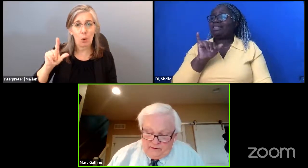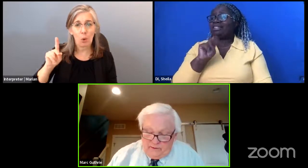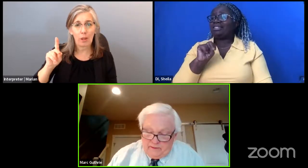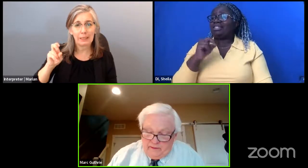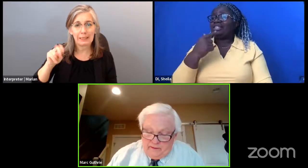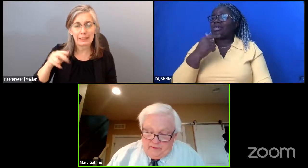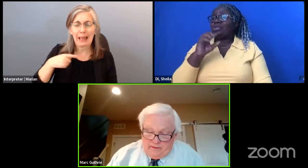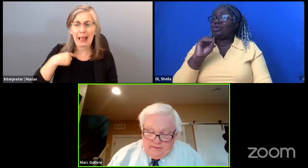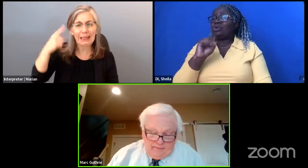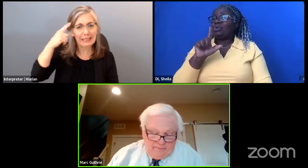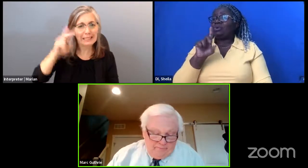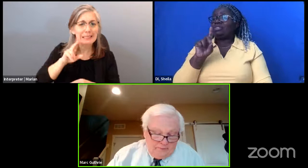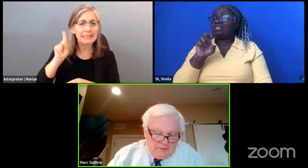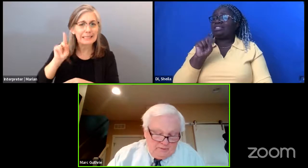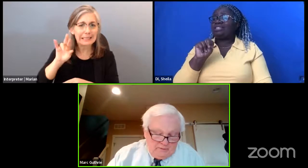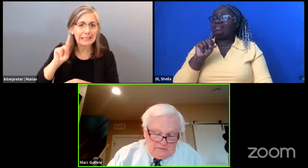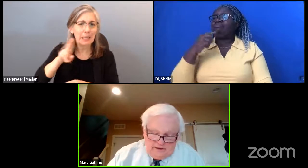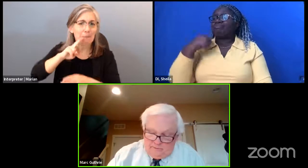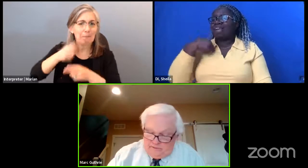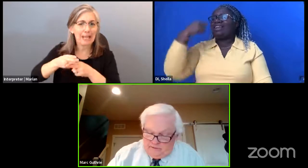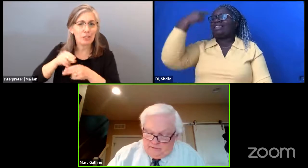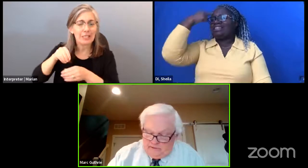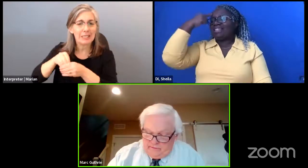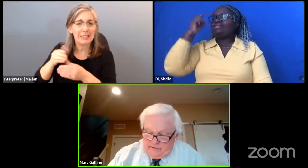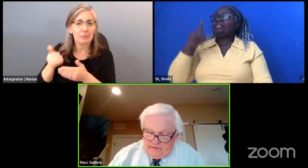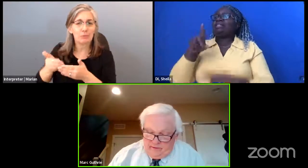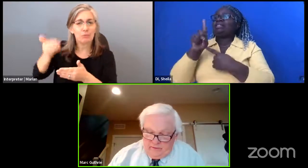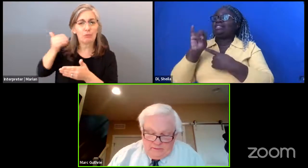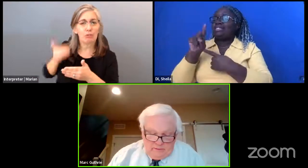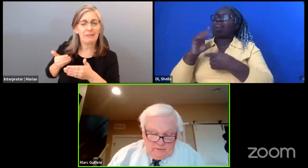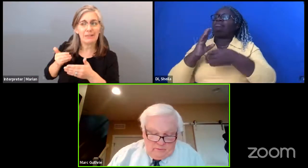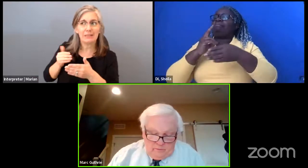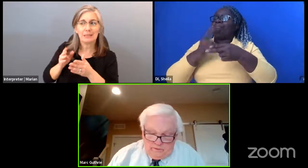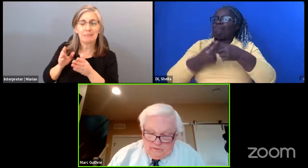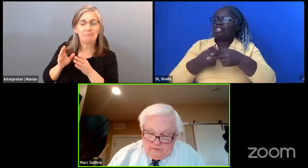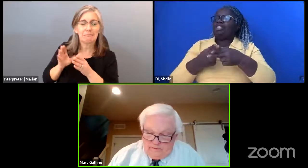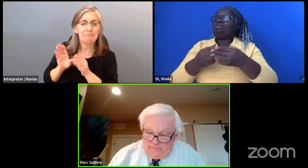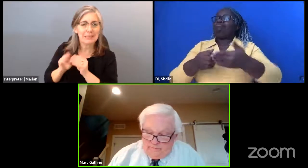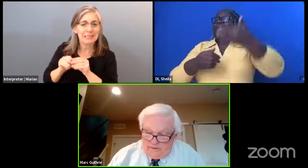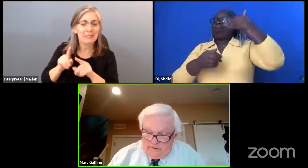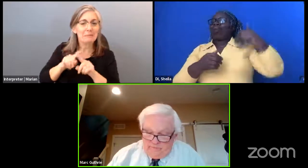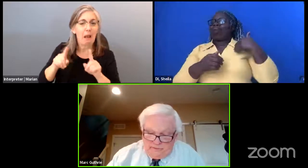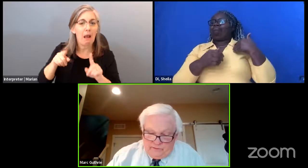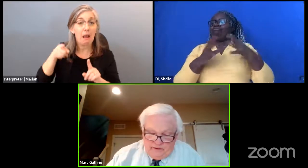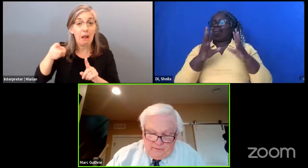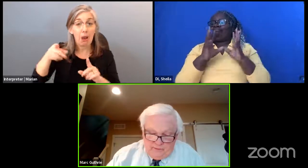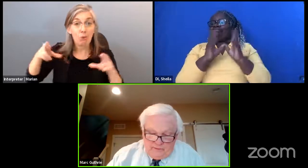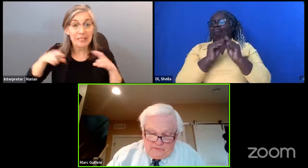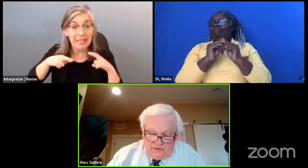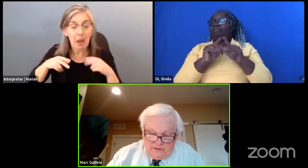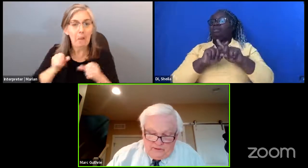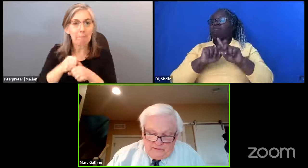meeting, but I just happened to think of her here with Dave's retirement because I know